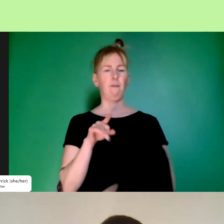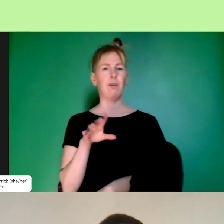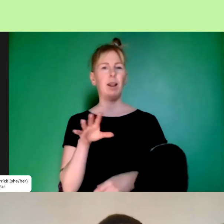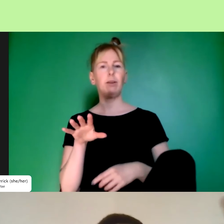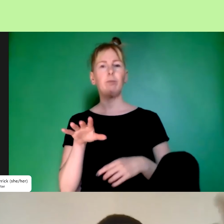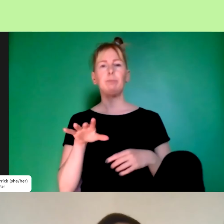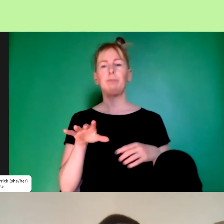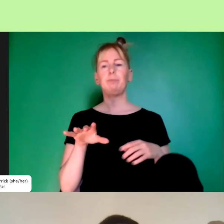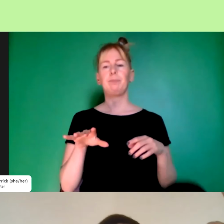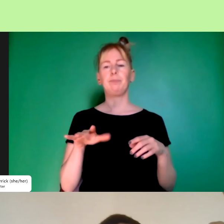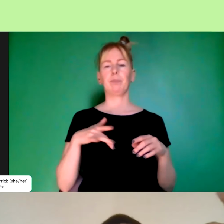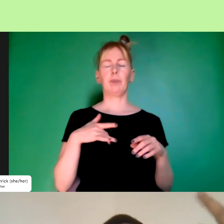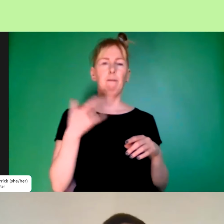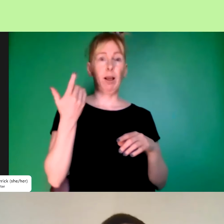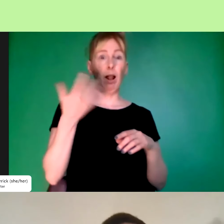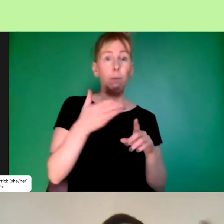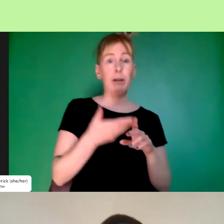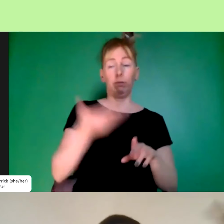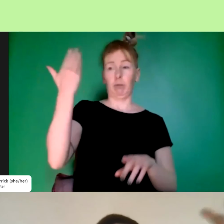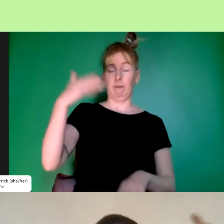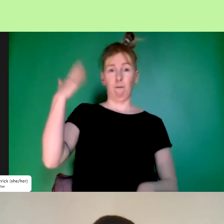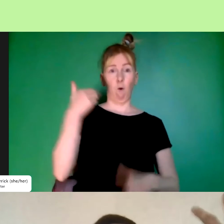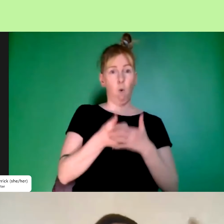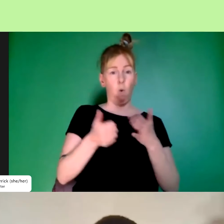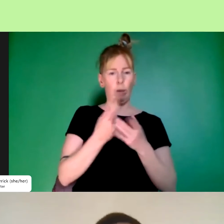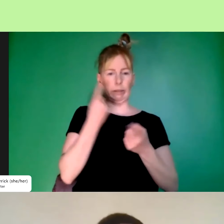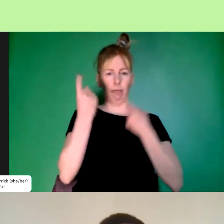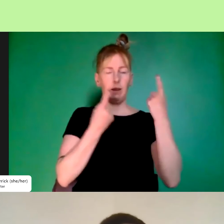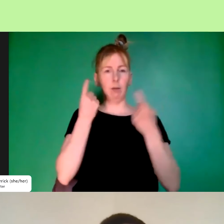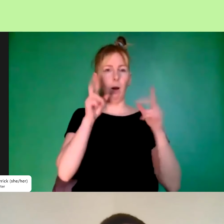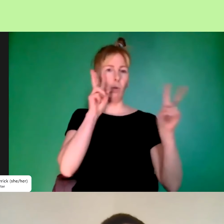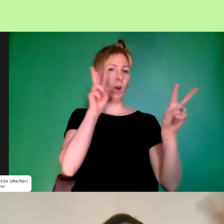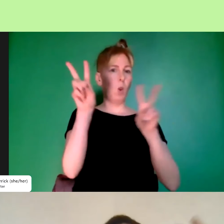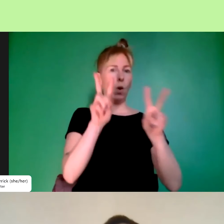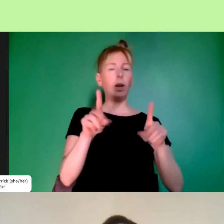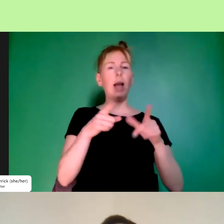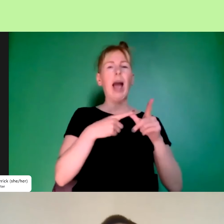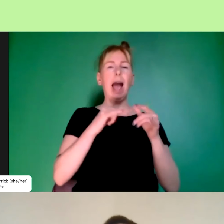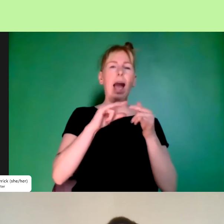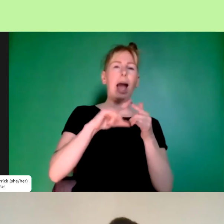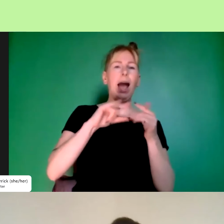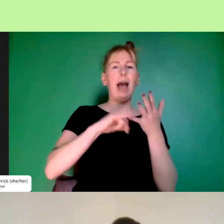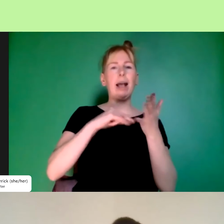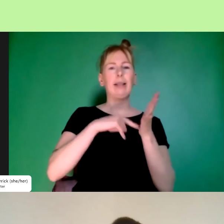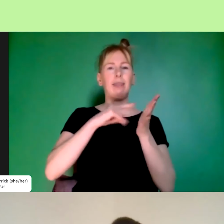aesthetic questions to consider in questions to do with ethics. And it almost seems like